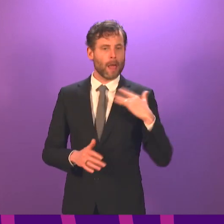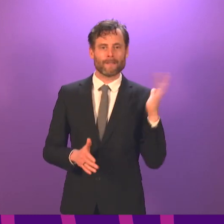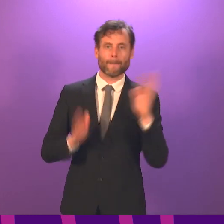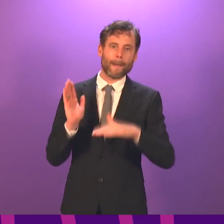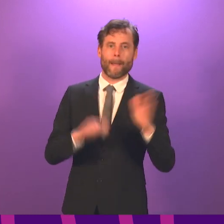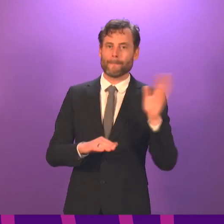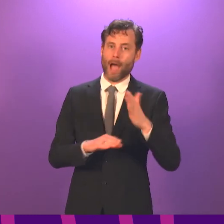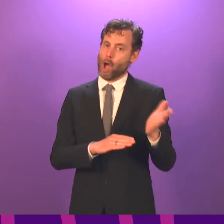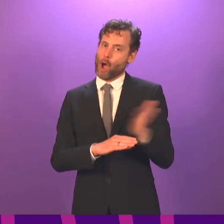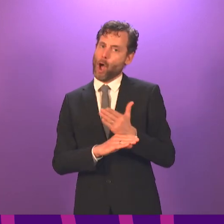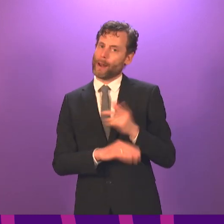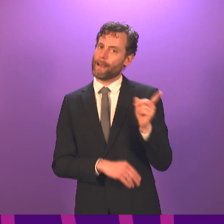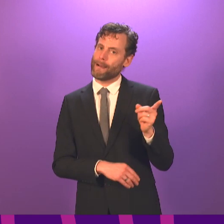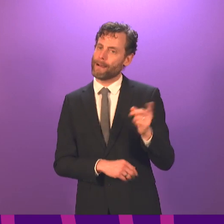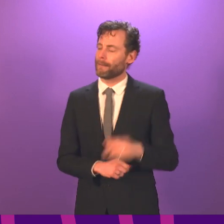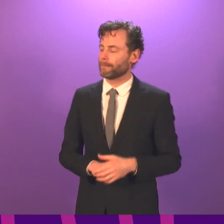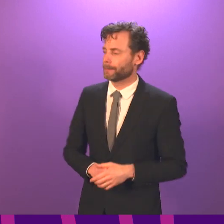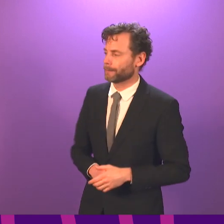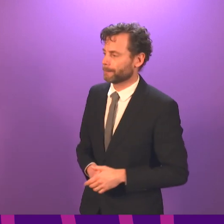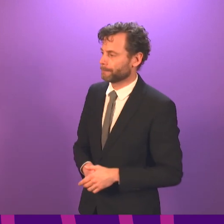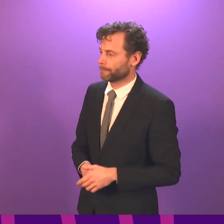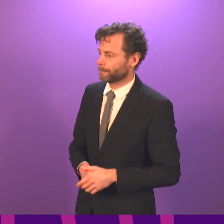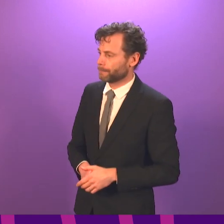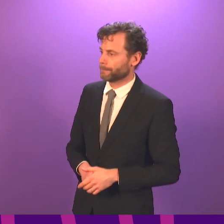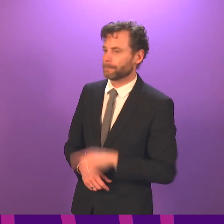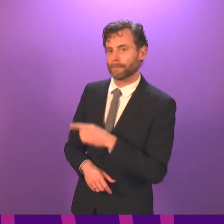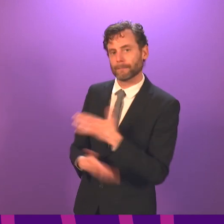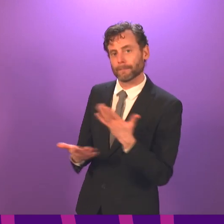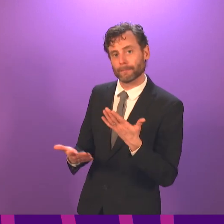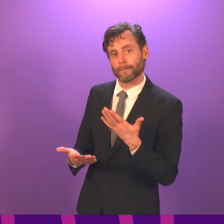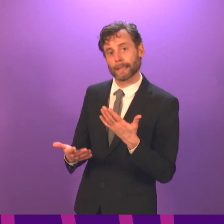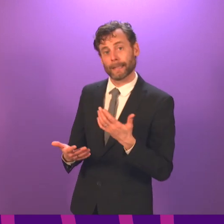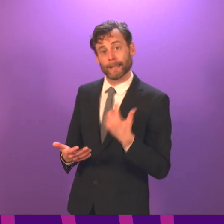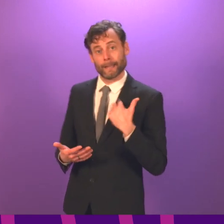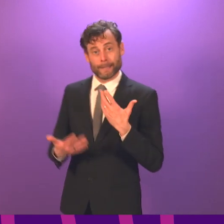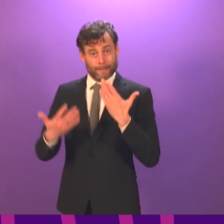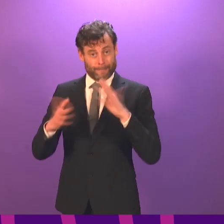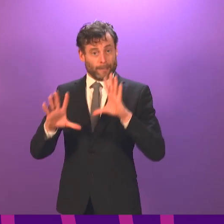The First Minister: I point to what I said in my statement, because